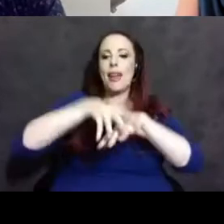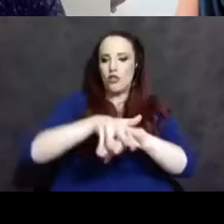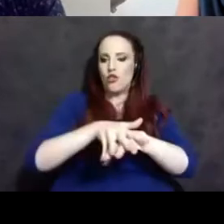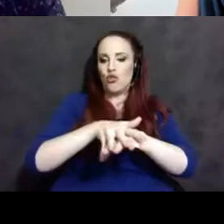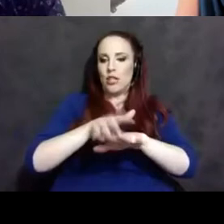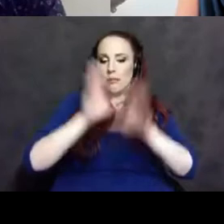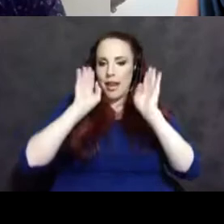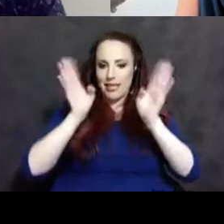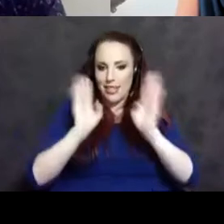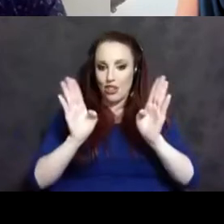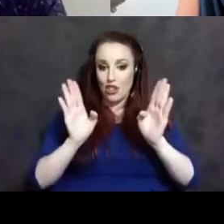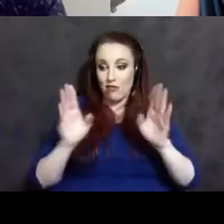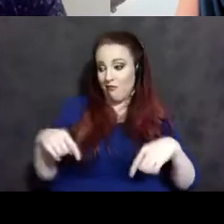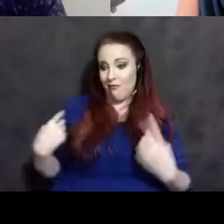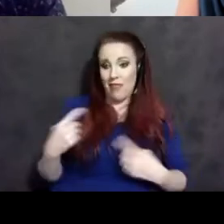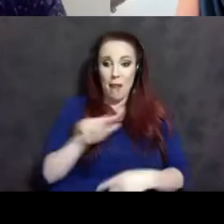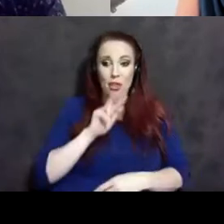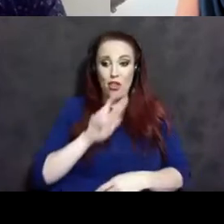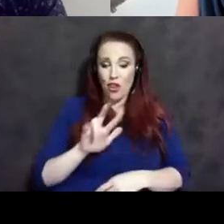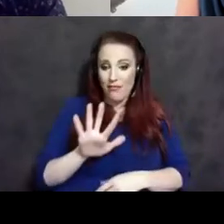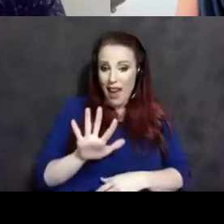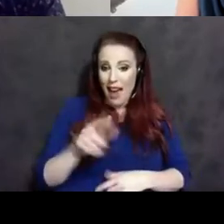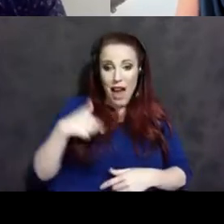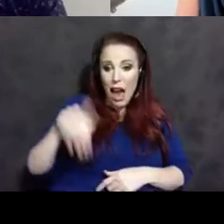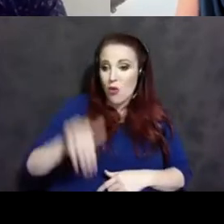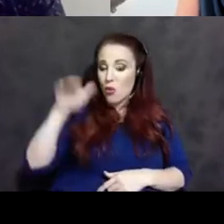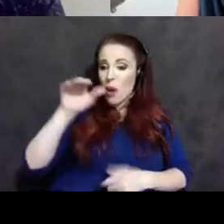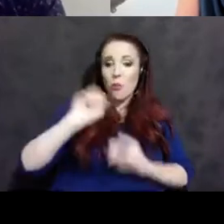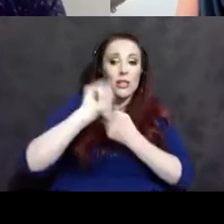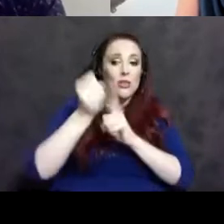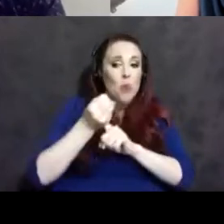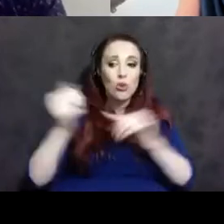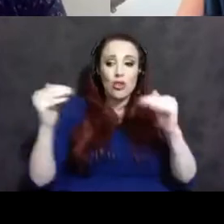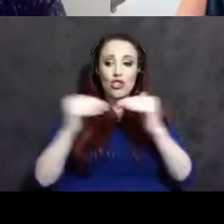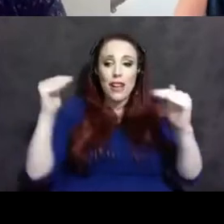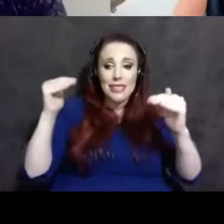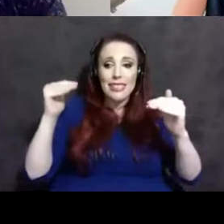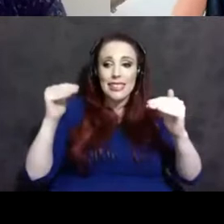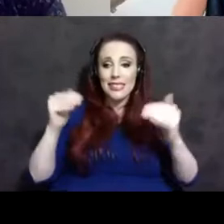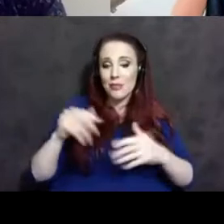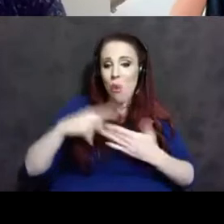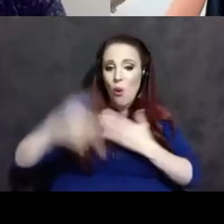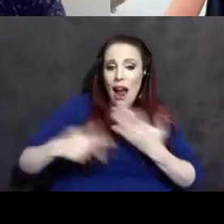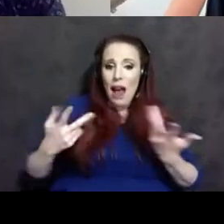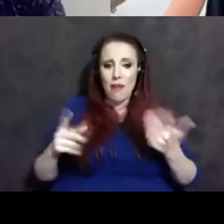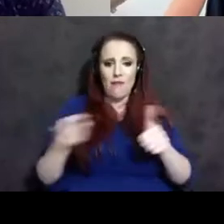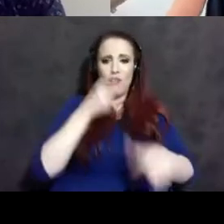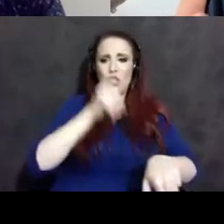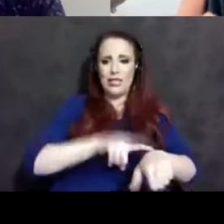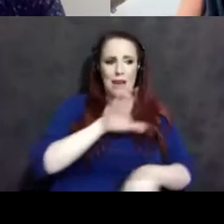the first time in my 35 years and I grew up with social justice organizers. This is the first time in my life that CNN is like, we've got to fight for social justice.